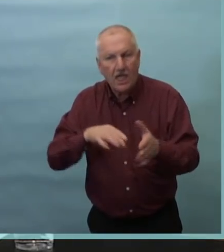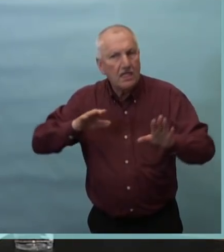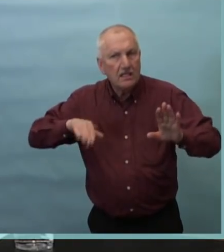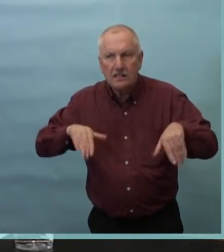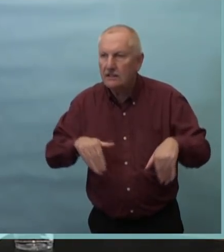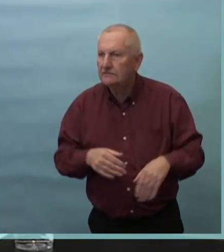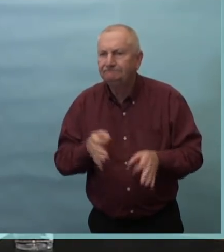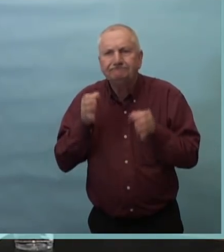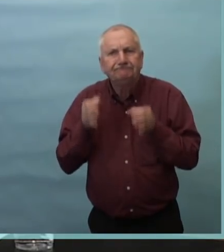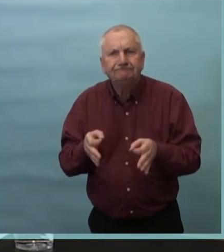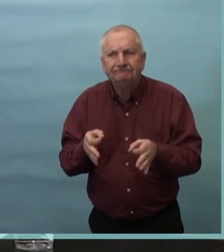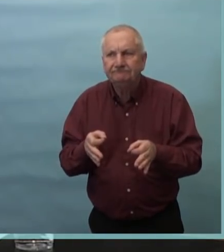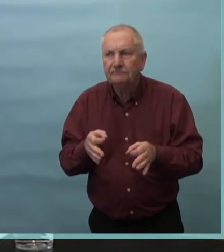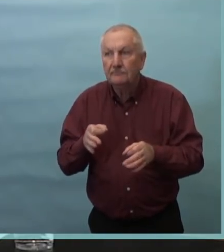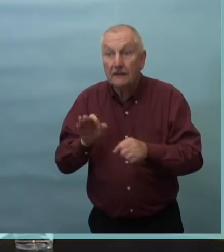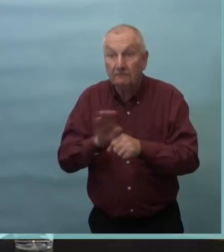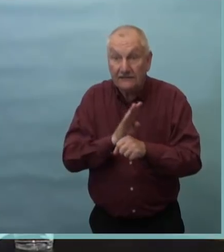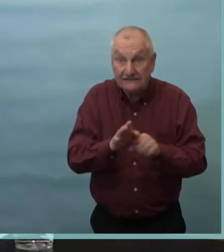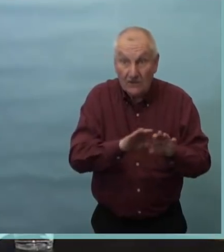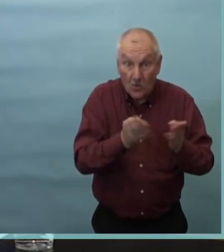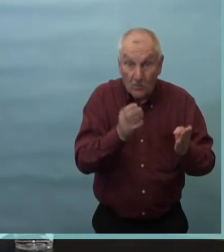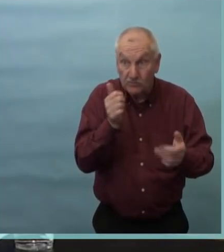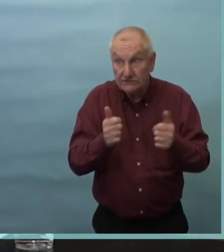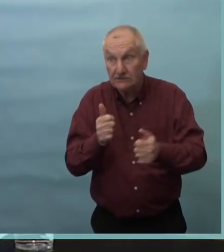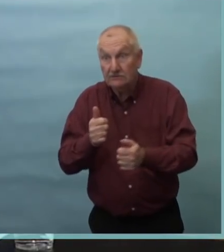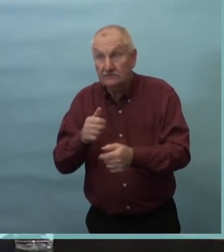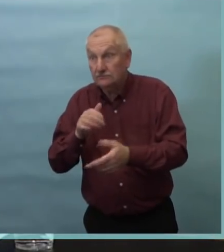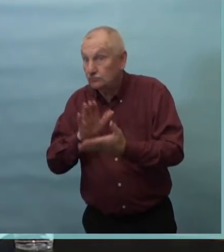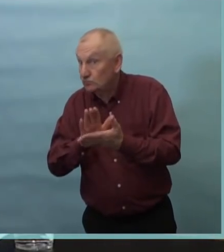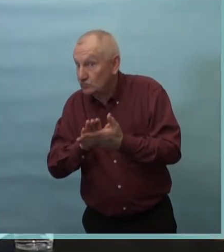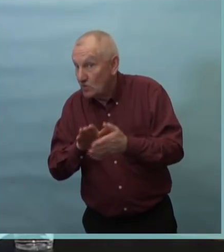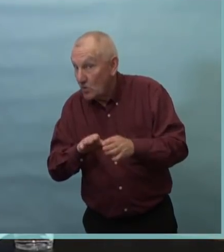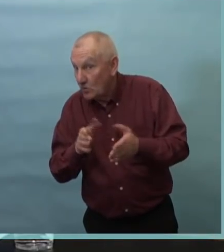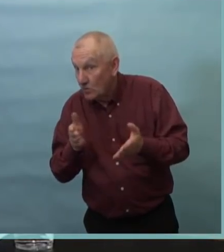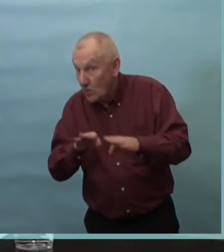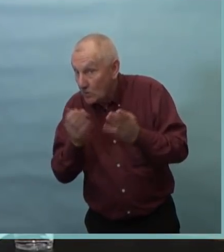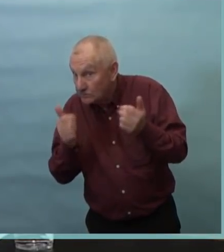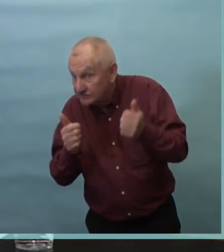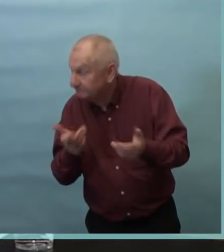on this we know that unlike the influenza our unlike many other